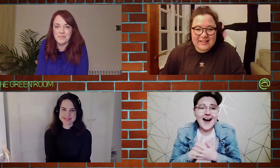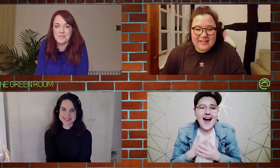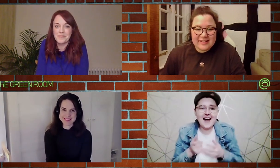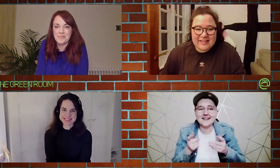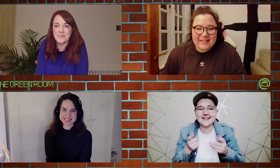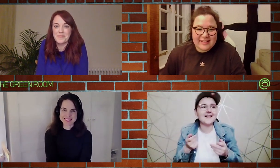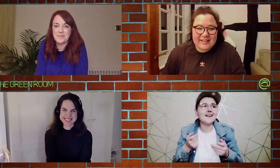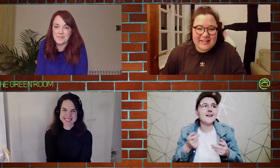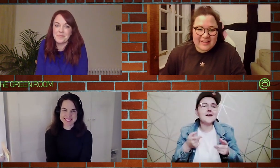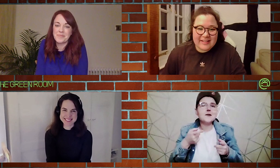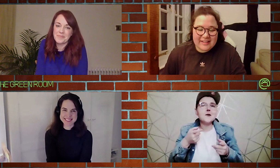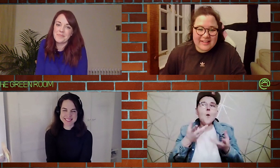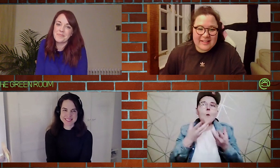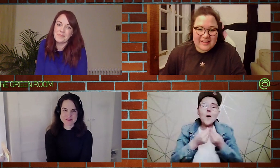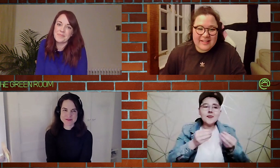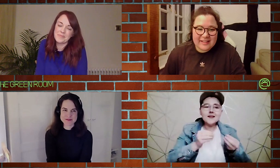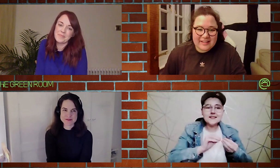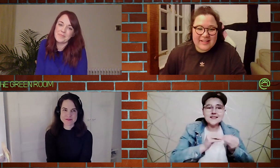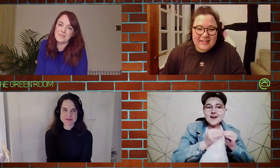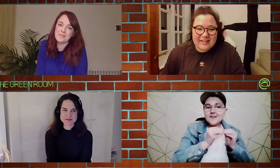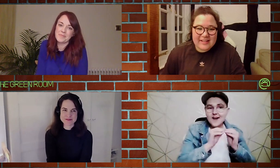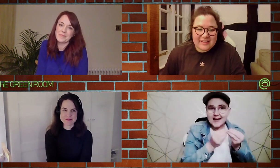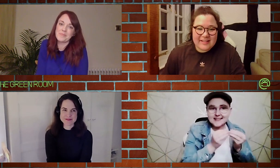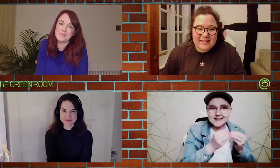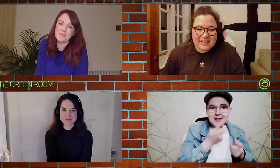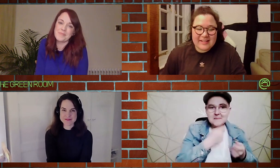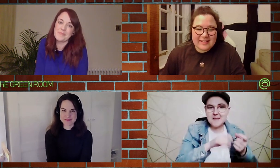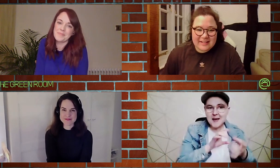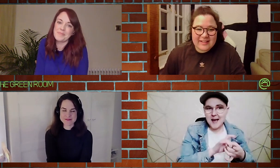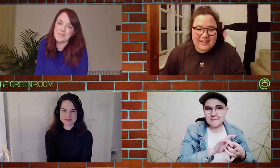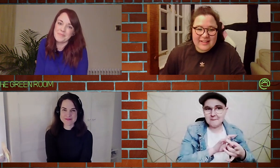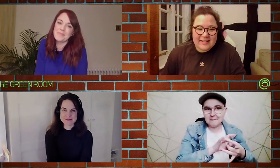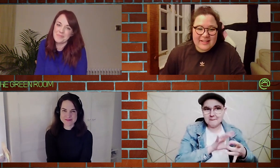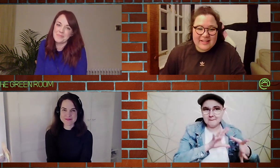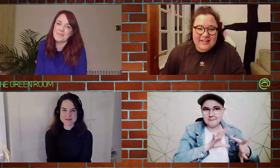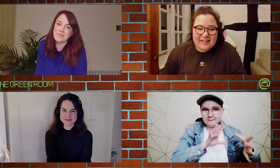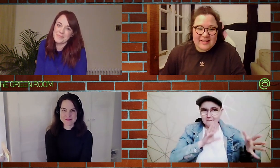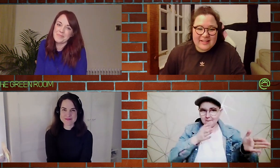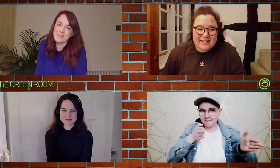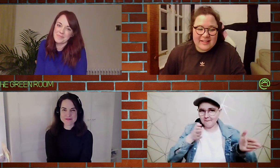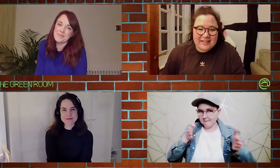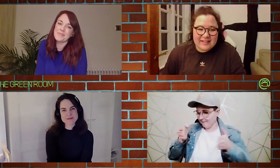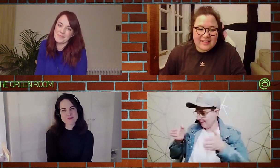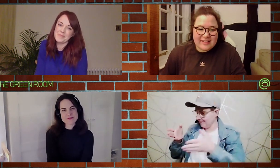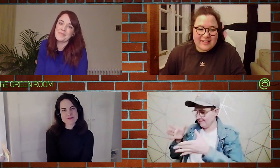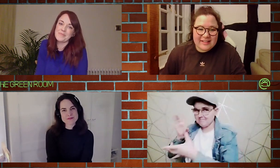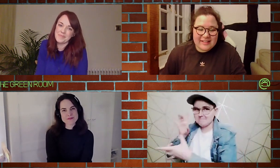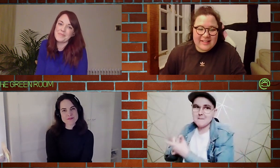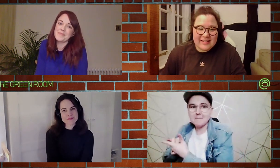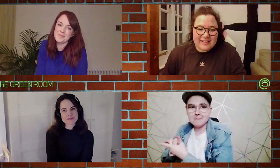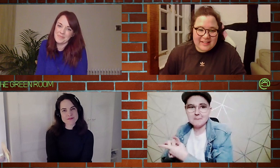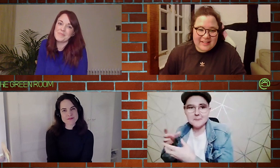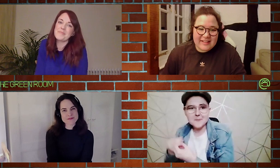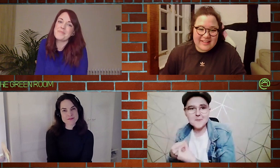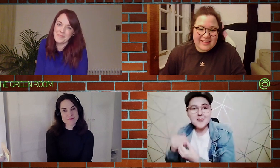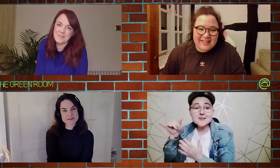into a living, acting, being. And I just loved that. So my devising work became a little bit